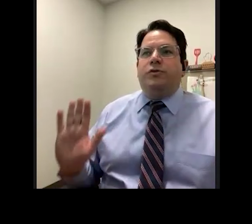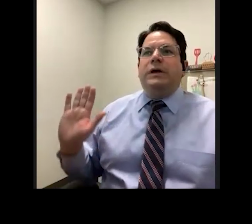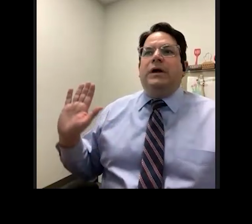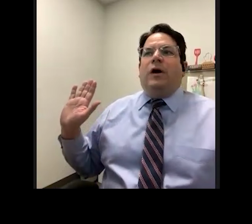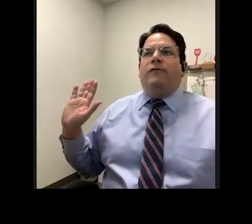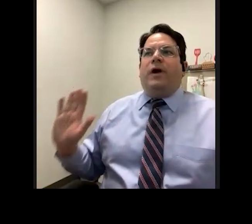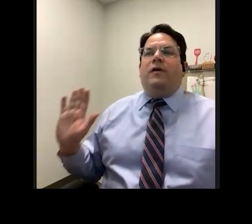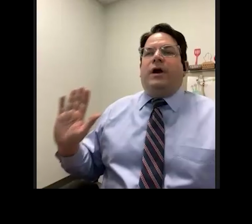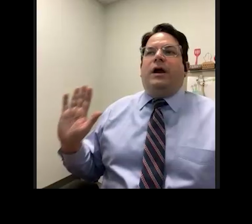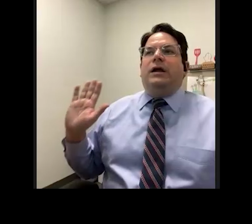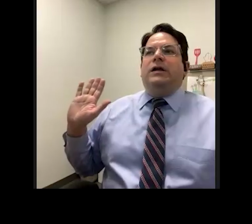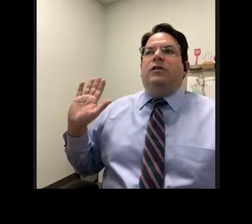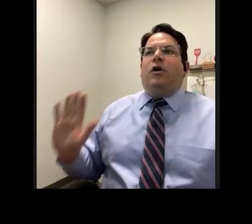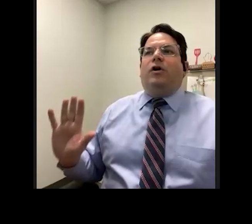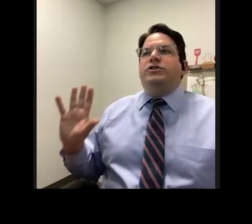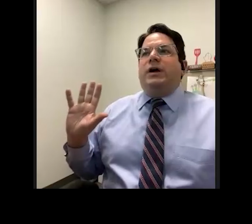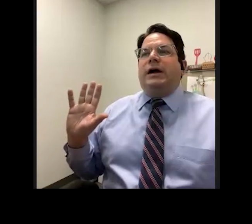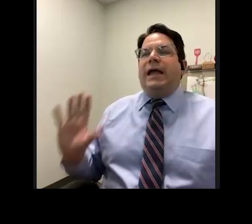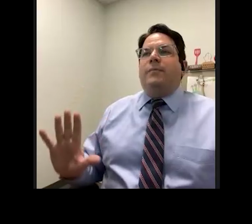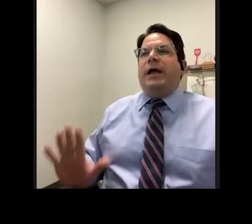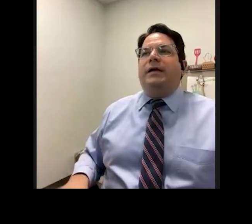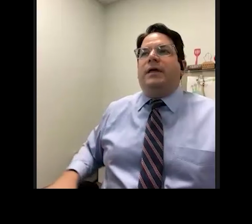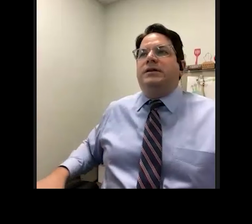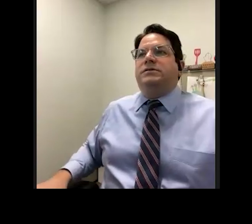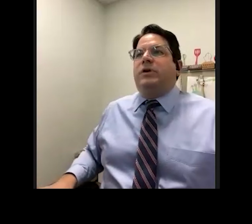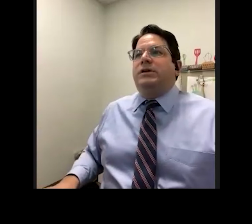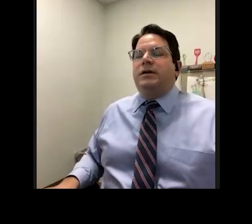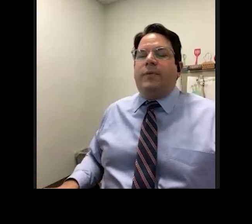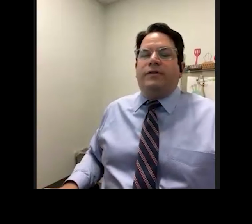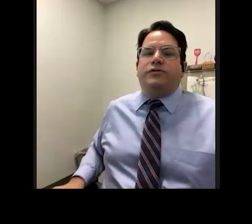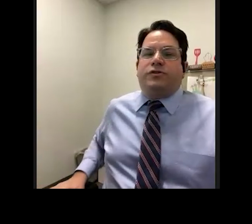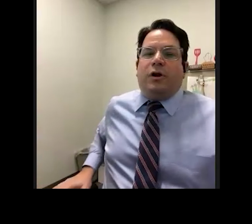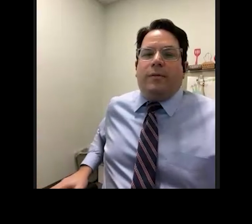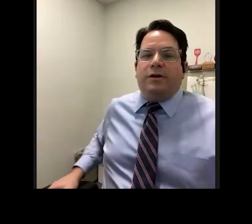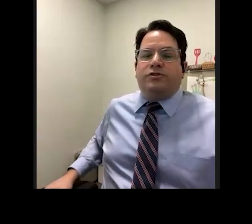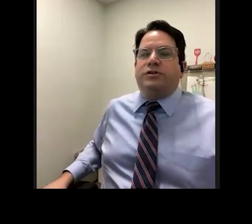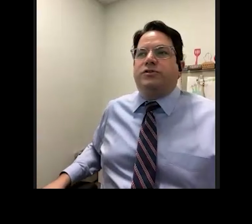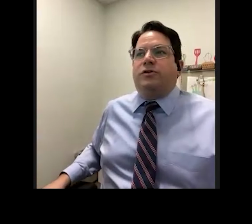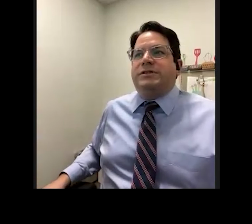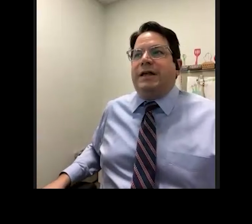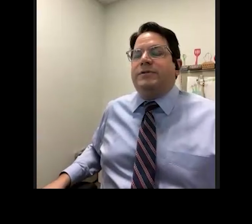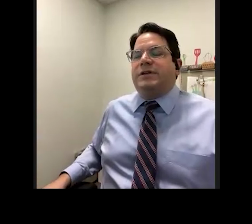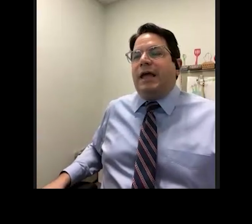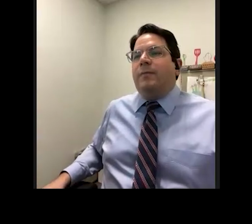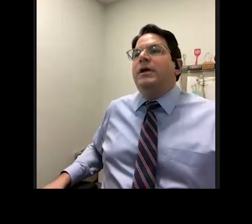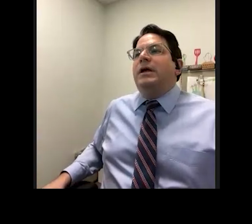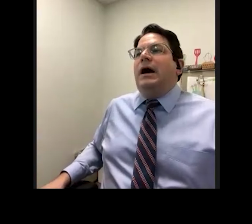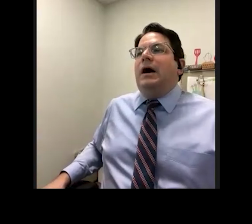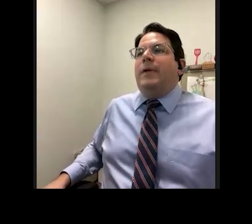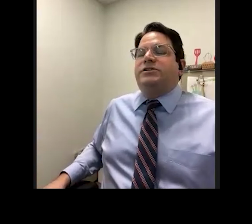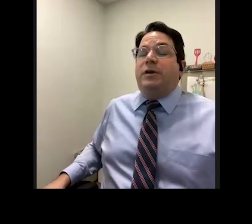told you, a very, very large campaign that is conducted by the Social Security Administration. It's called Slam the Scam.